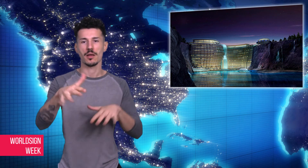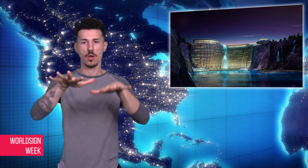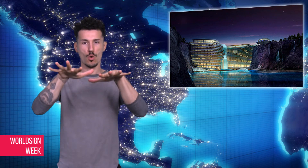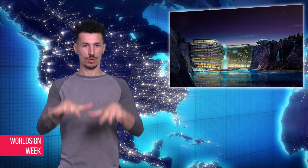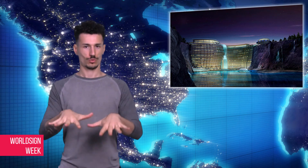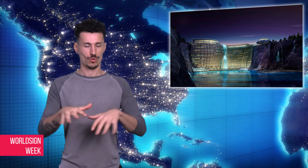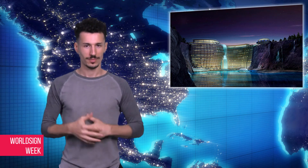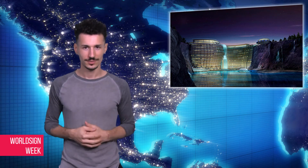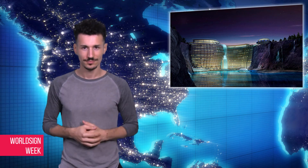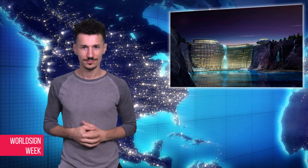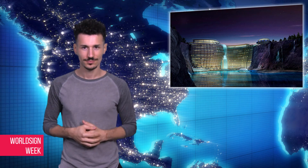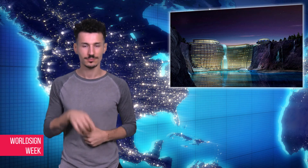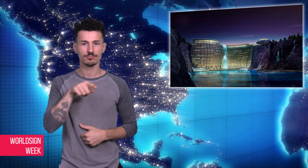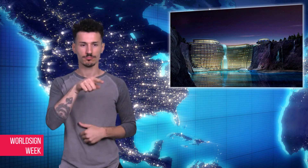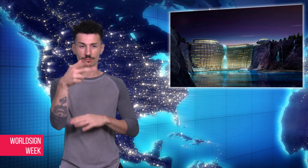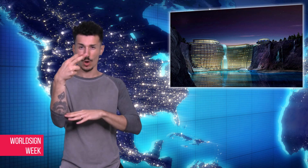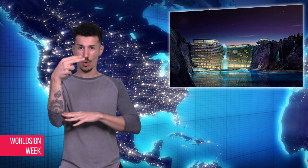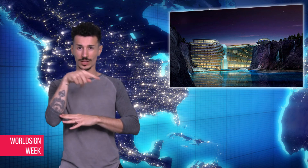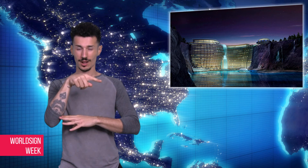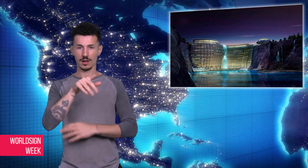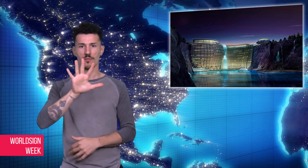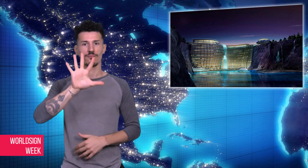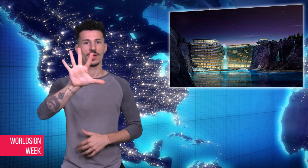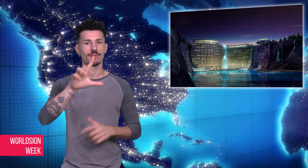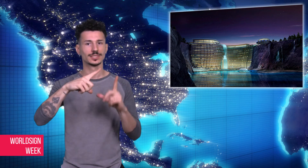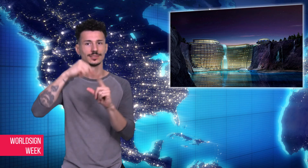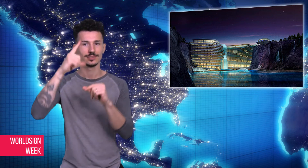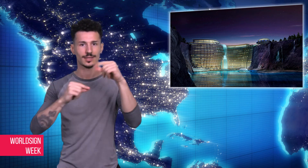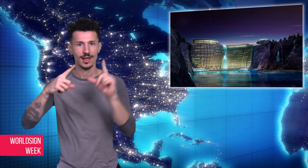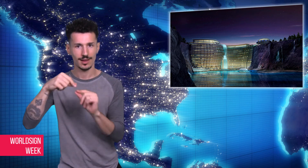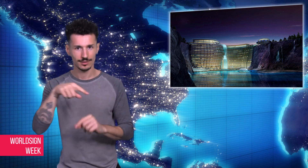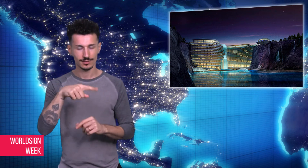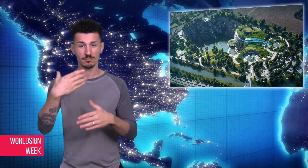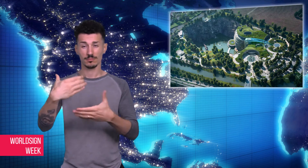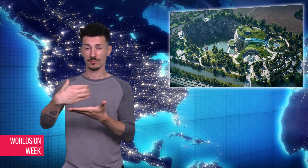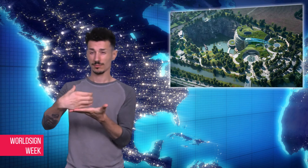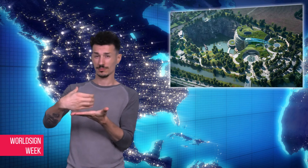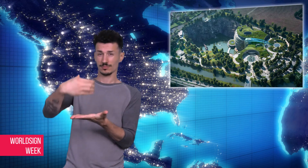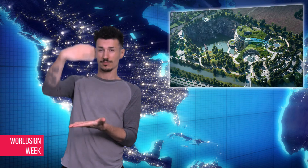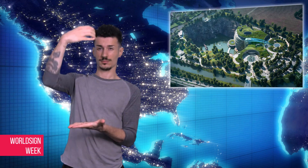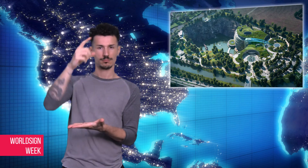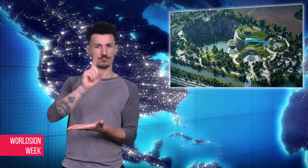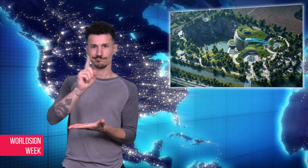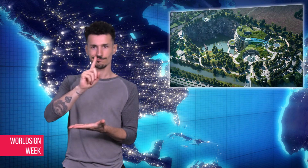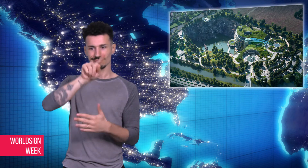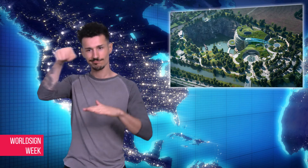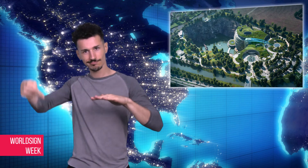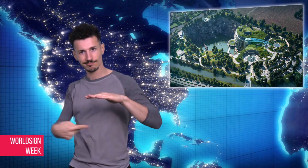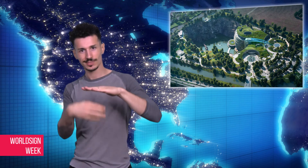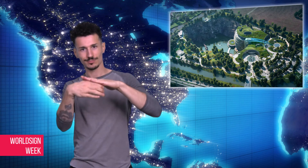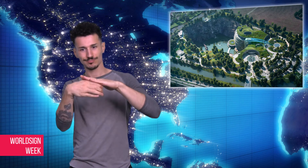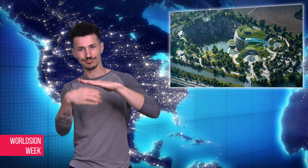ground in an 88-meters deep pit of an abandoned quarry in Shanghai, China.